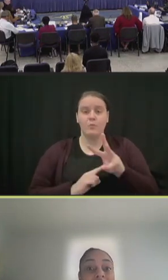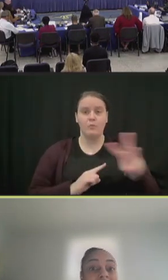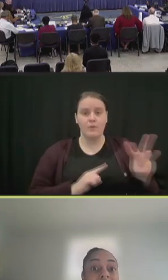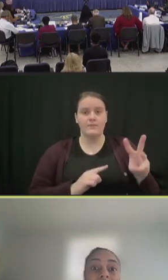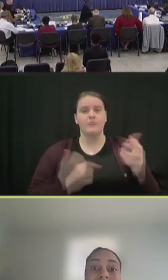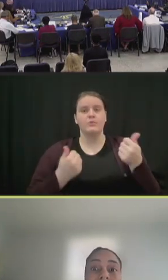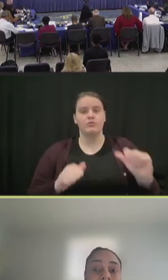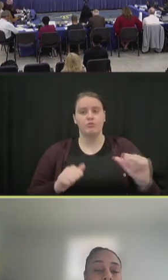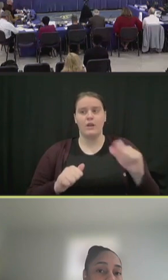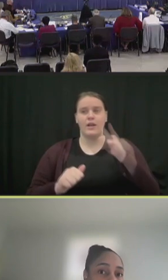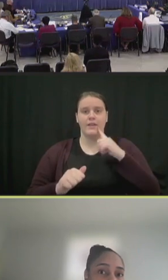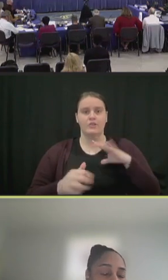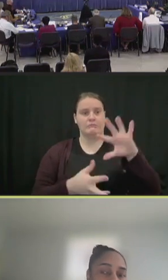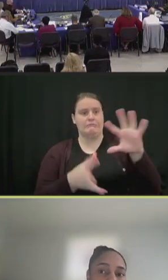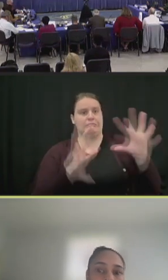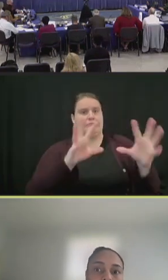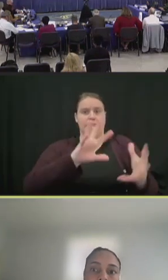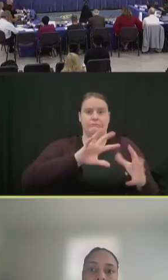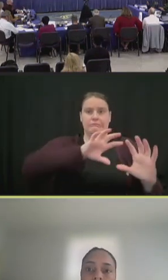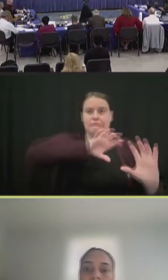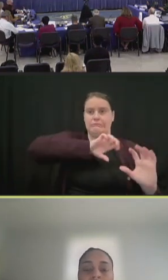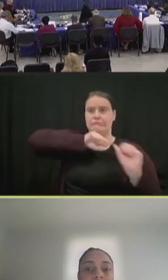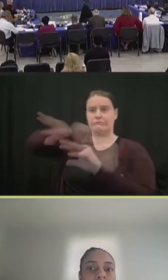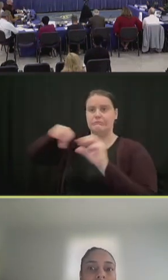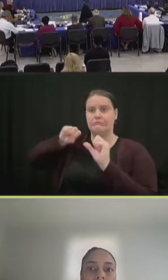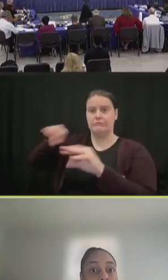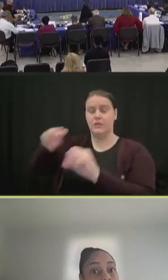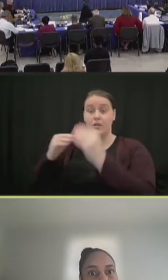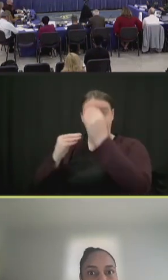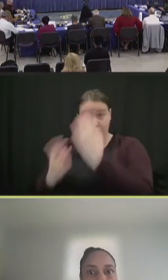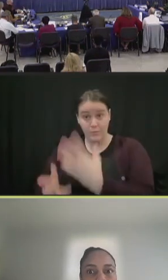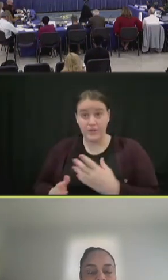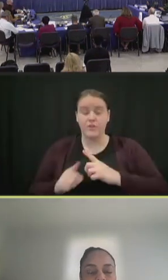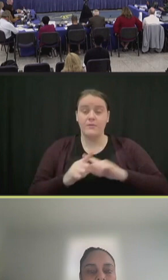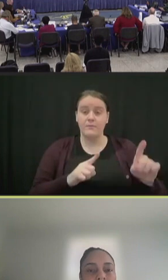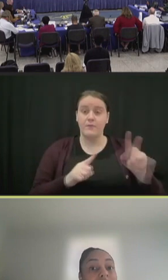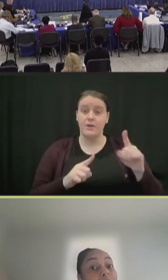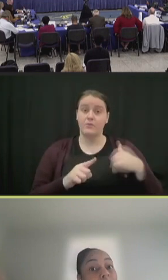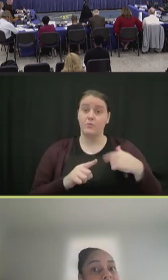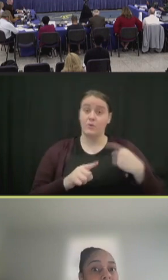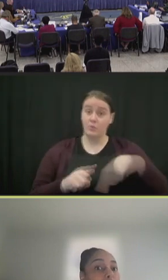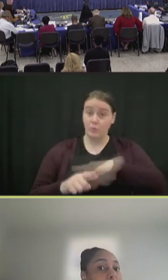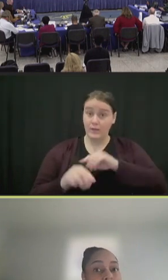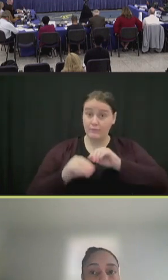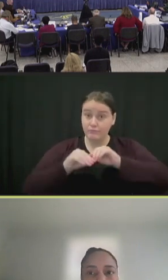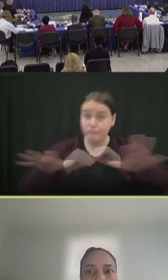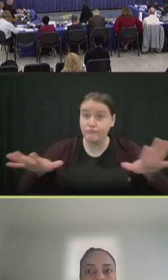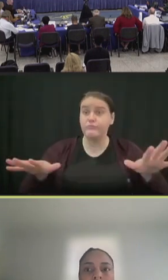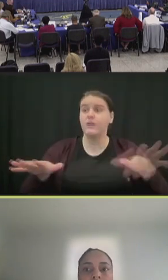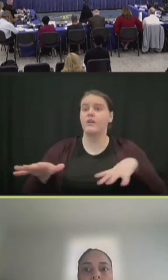But again, as this goes out into the world, and if any of you see that there's a missed opportunity,